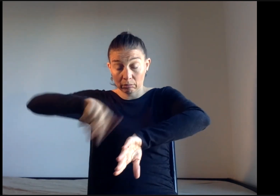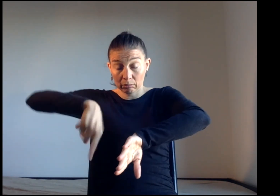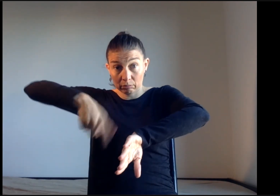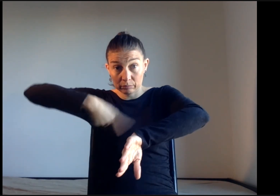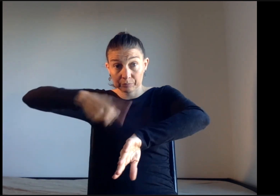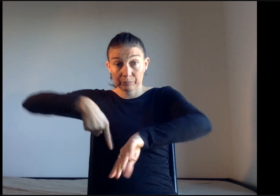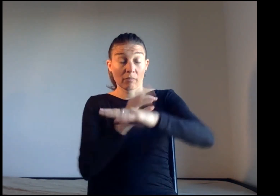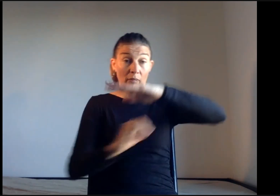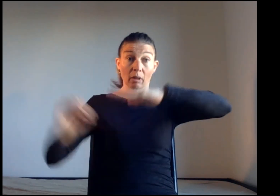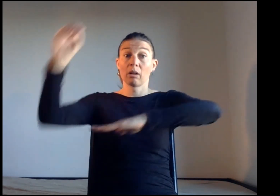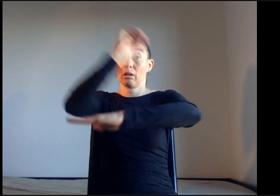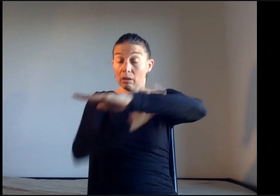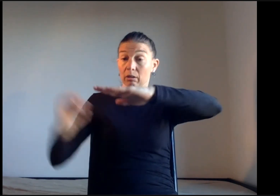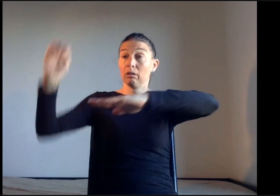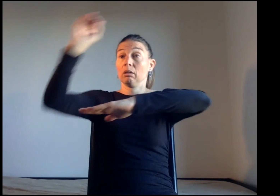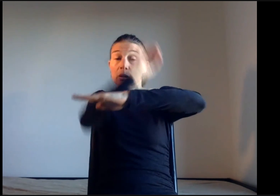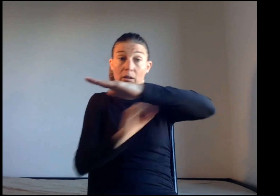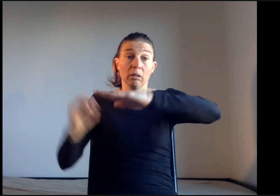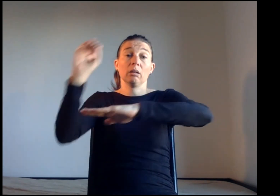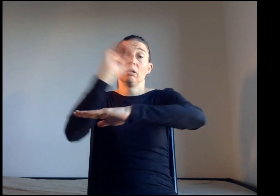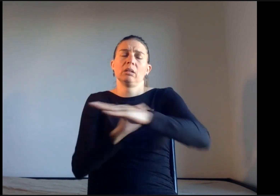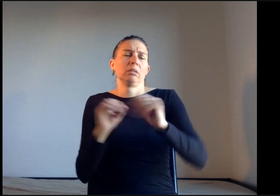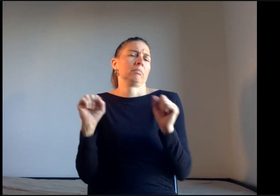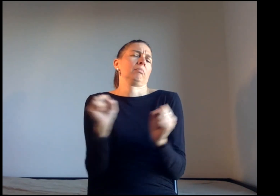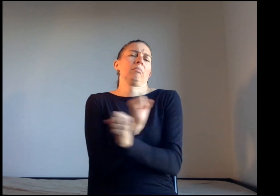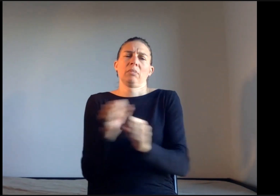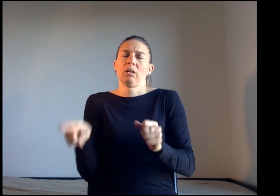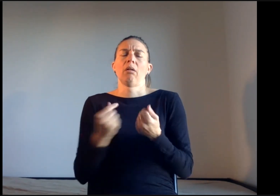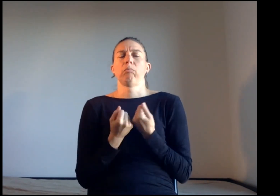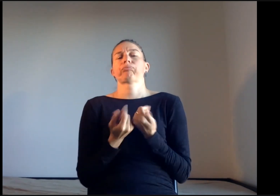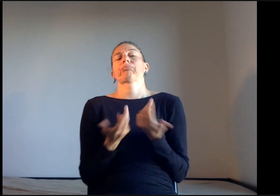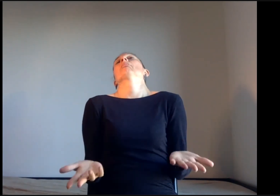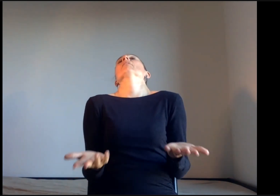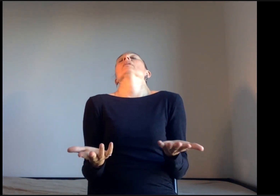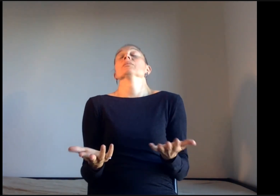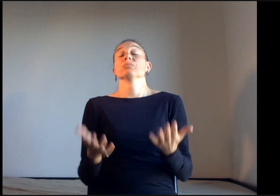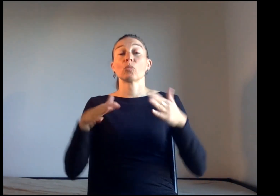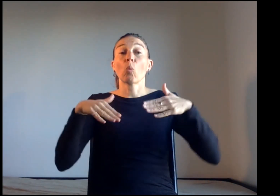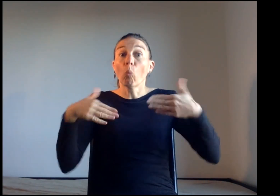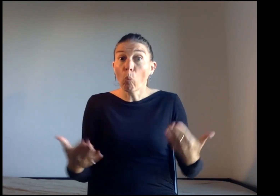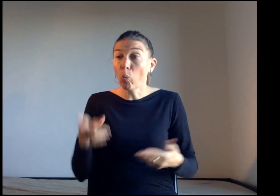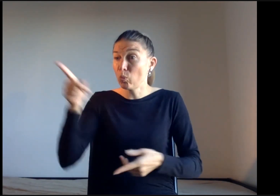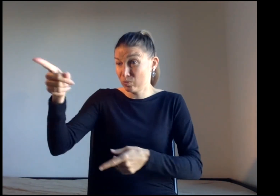and they need to stay home to care for their members, their family members with disabilities.